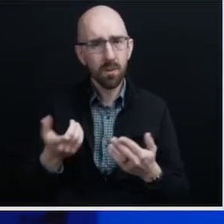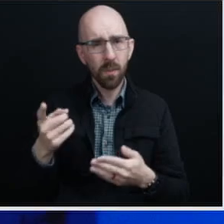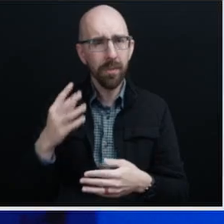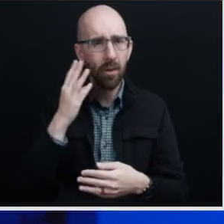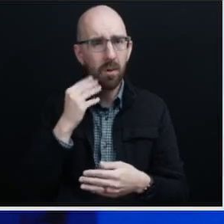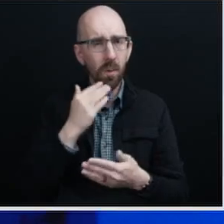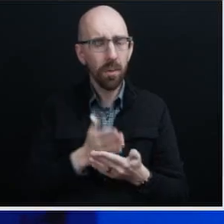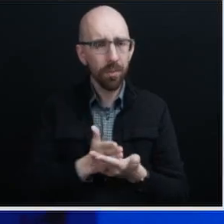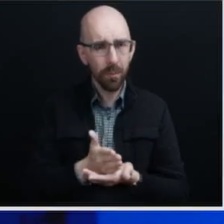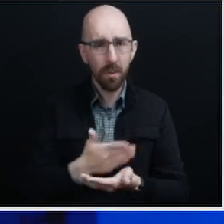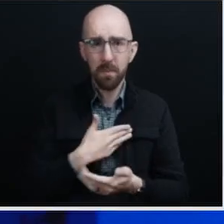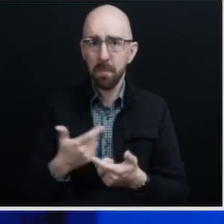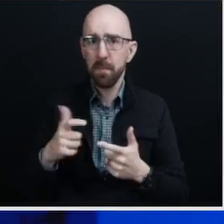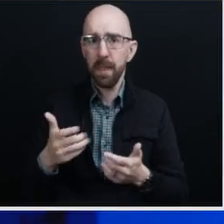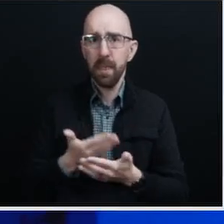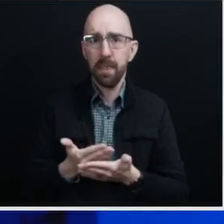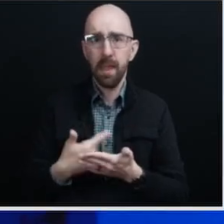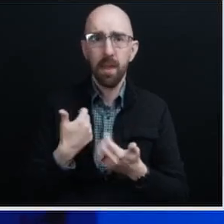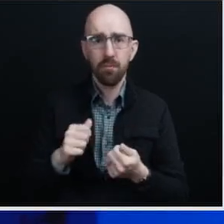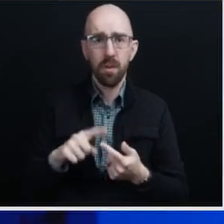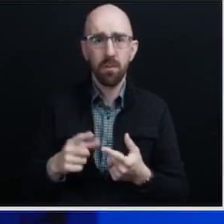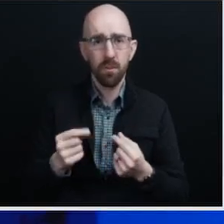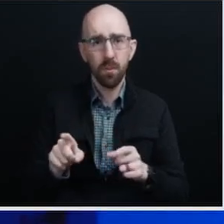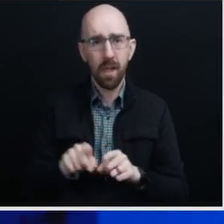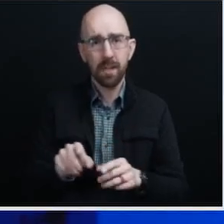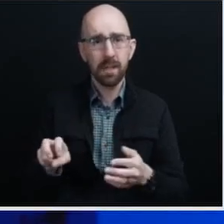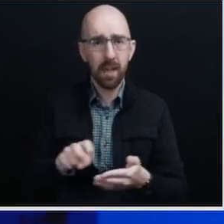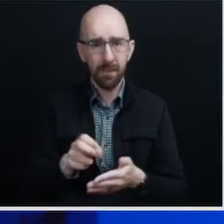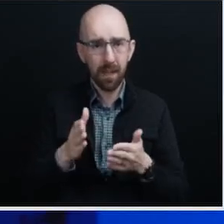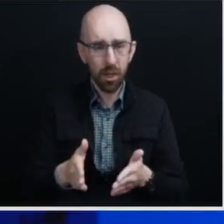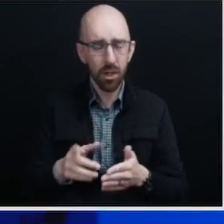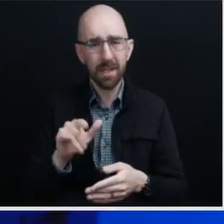big thing and what I try to do as a navigator is meet them where they are. you know, you can